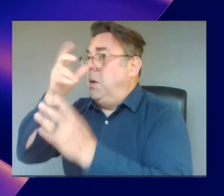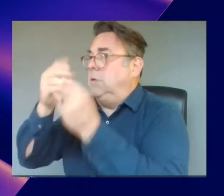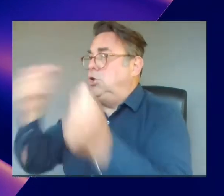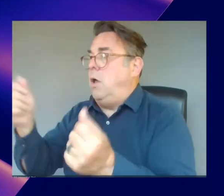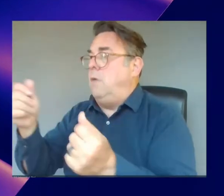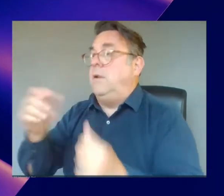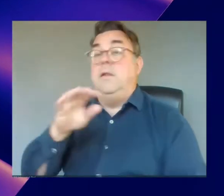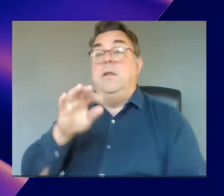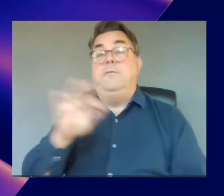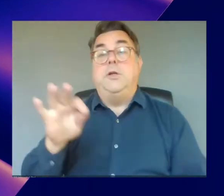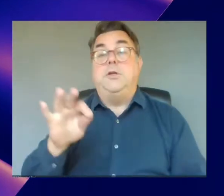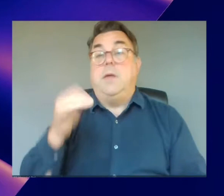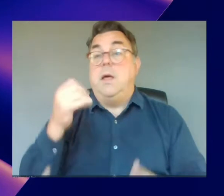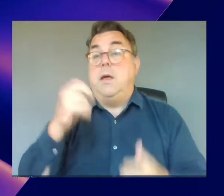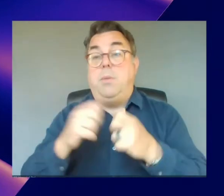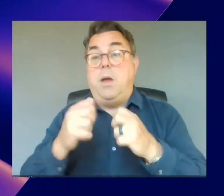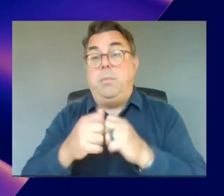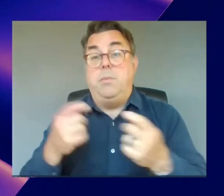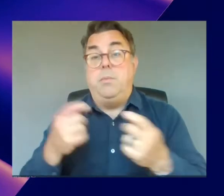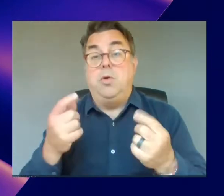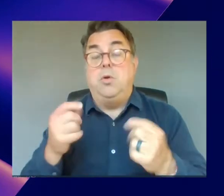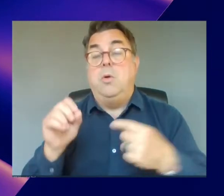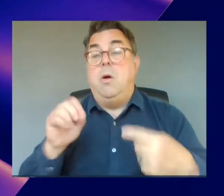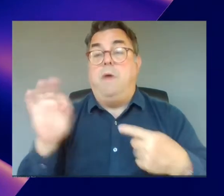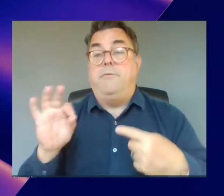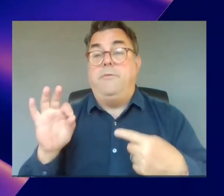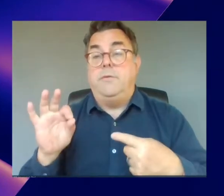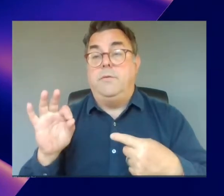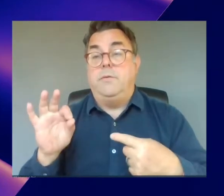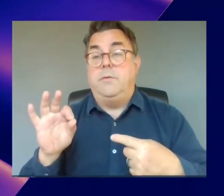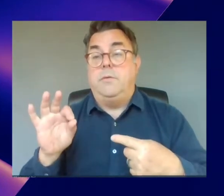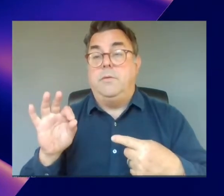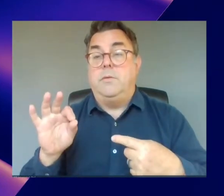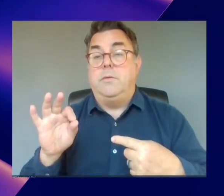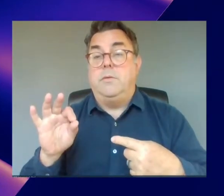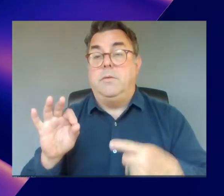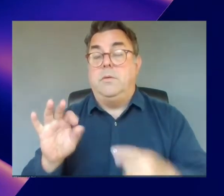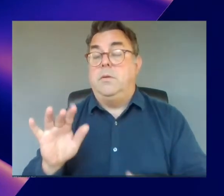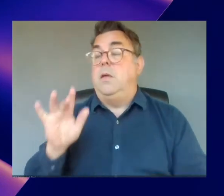if there's a problem and you can turn off the feature, instead you go in, you just simply toggle that feature.